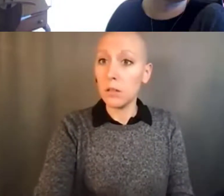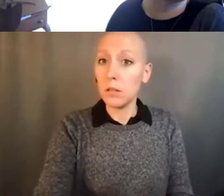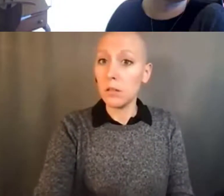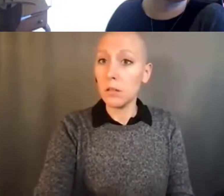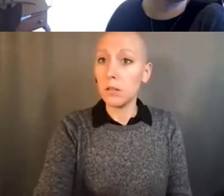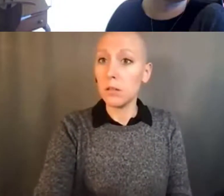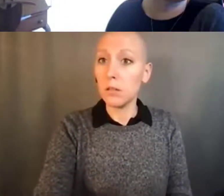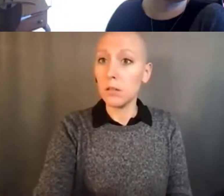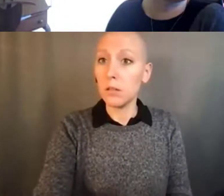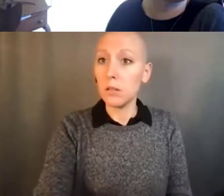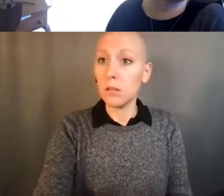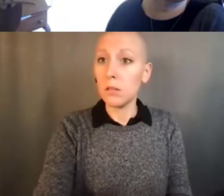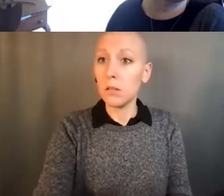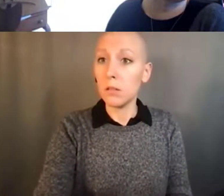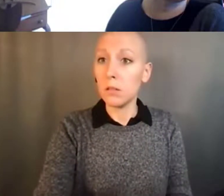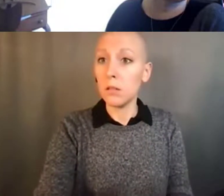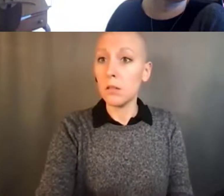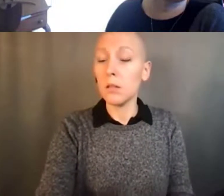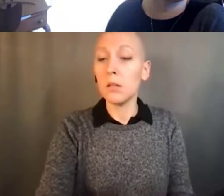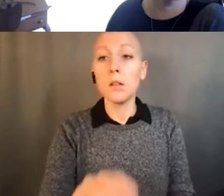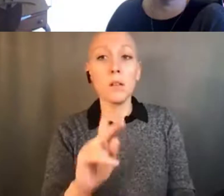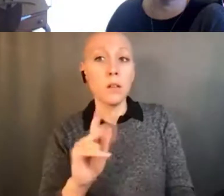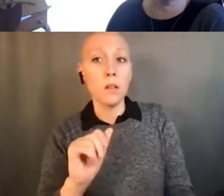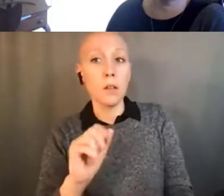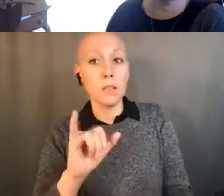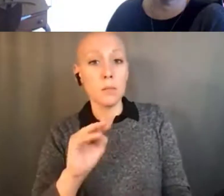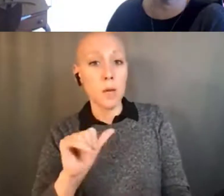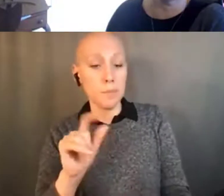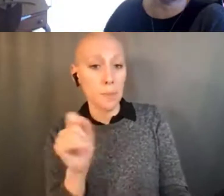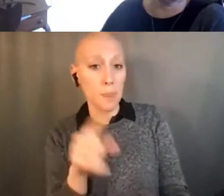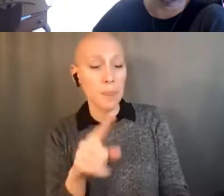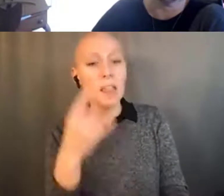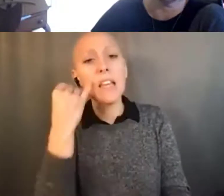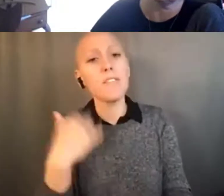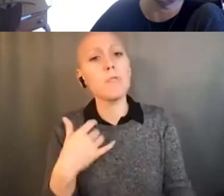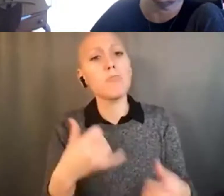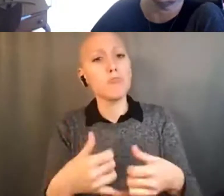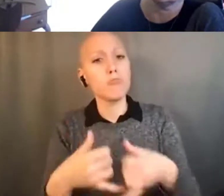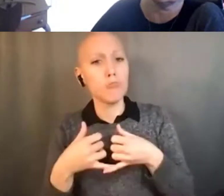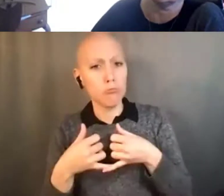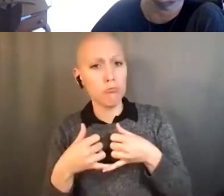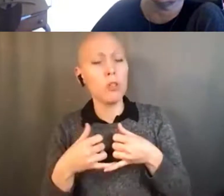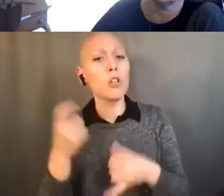Kasima Garst: If I am awarded a grant, such as an R01, can I take it overseas if I decide to move?